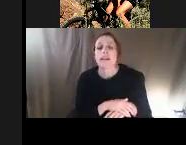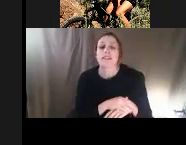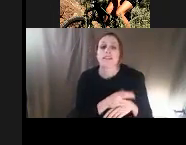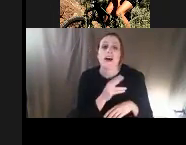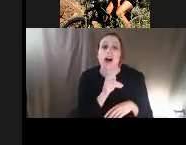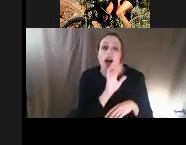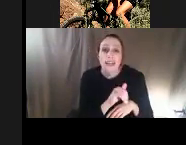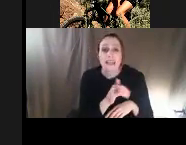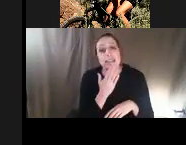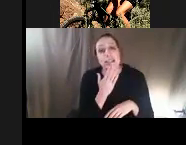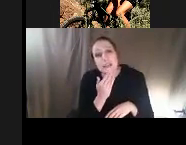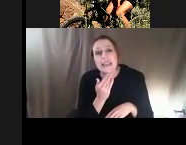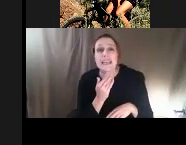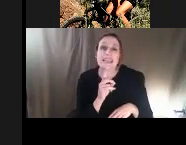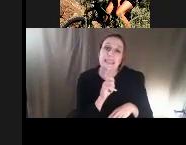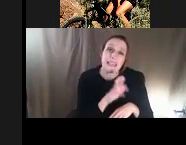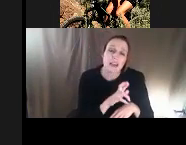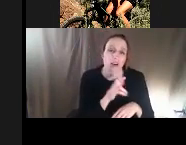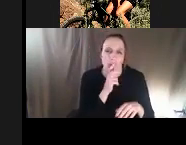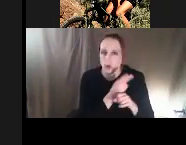If any name is hard to pronounce, try not to